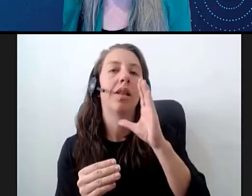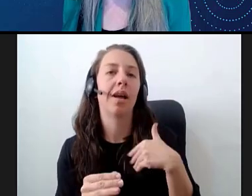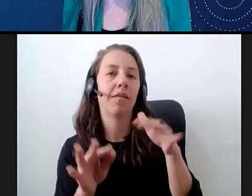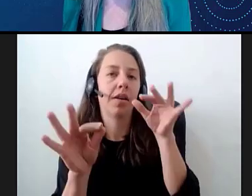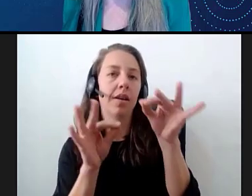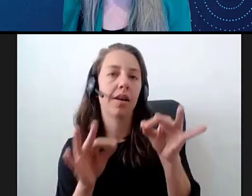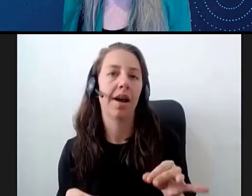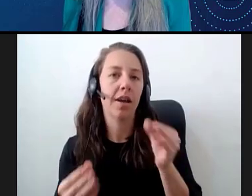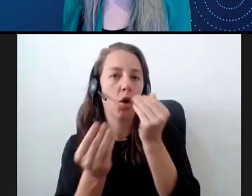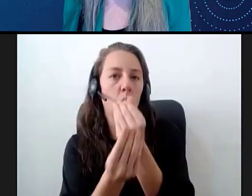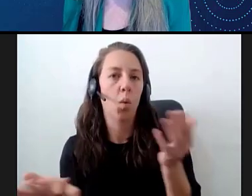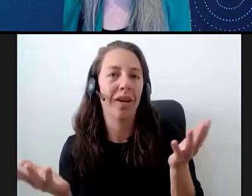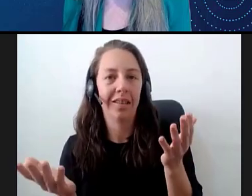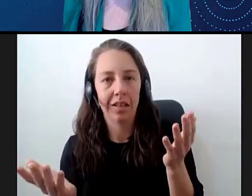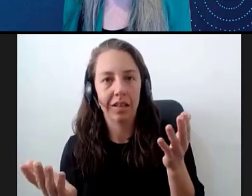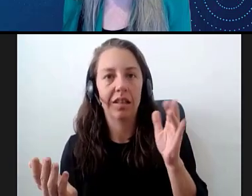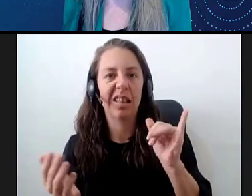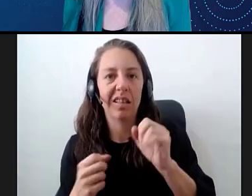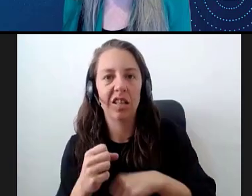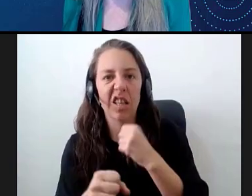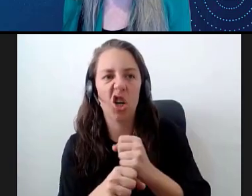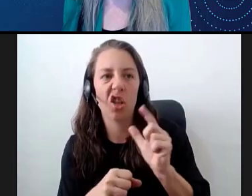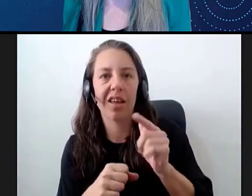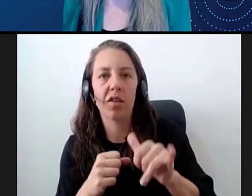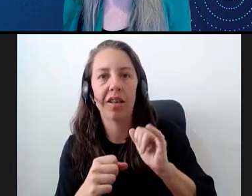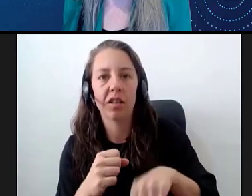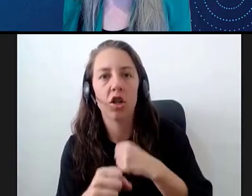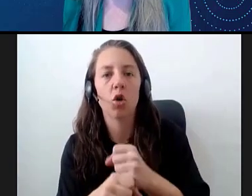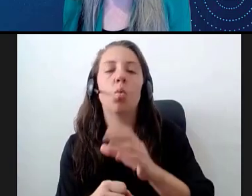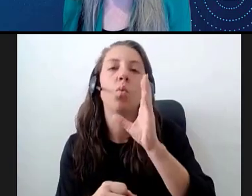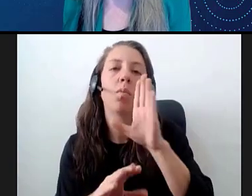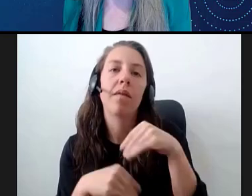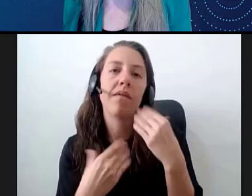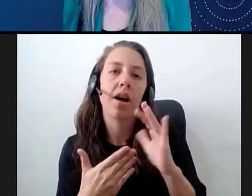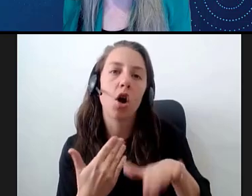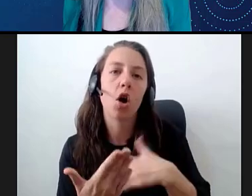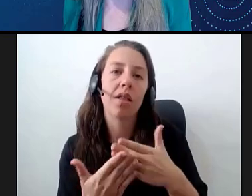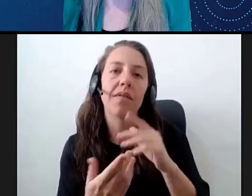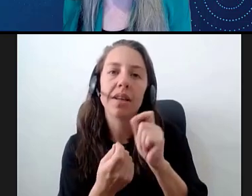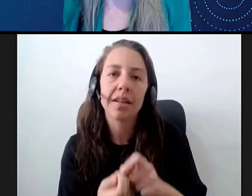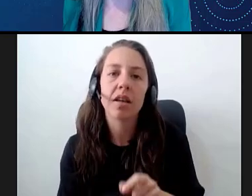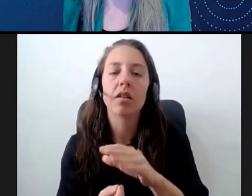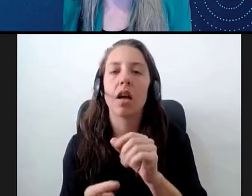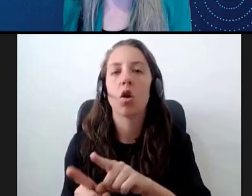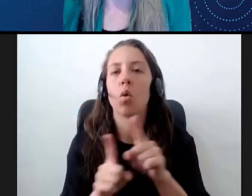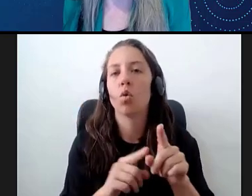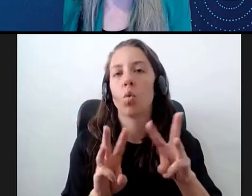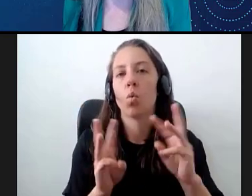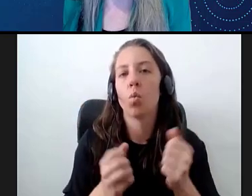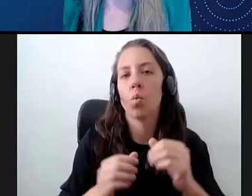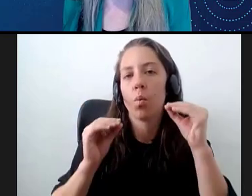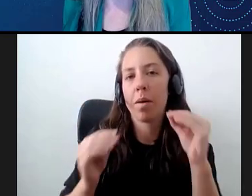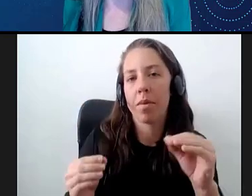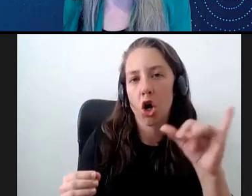that will provide all the implementation details. And I expect we'll have a webinar to walk the community through the changes later this year.